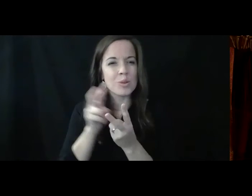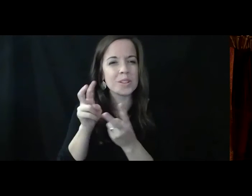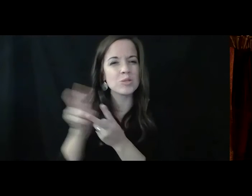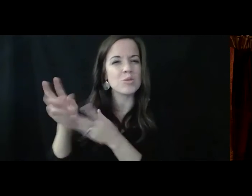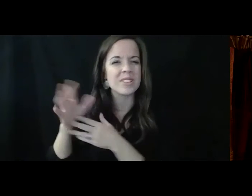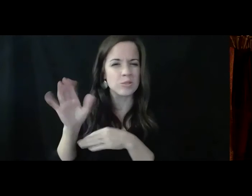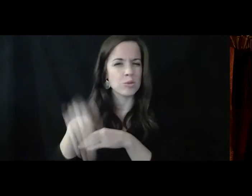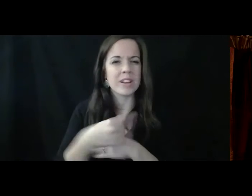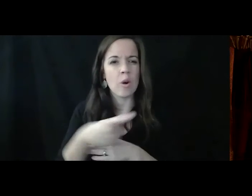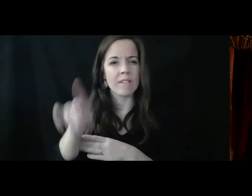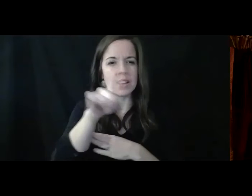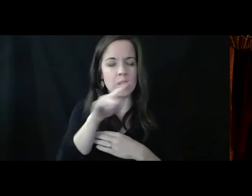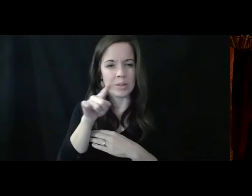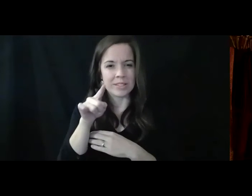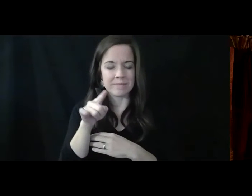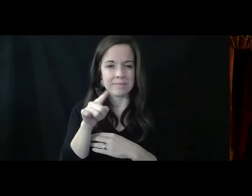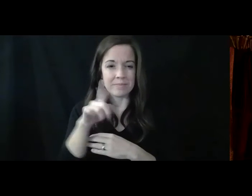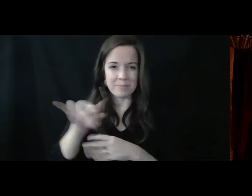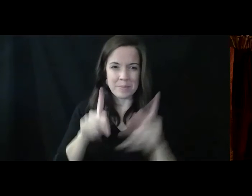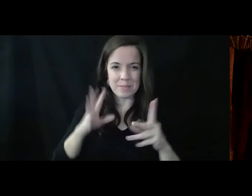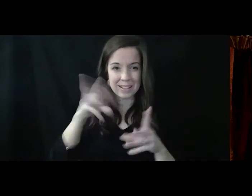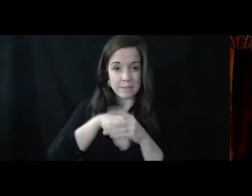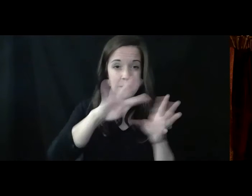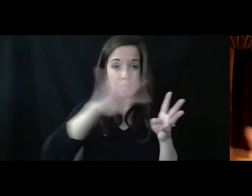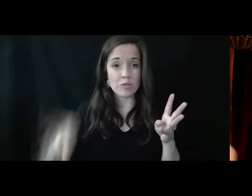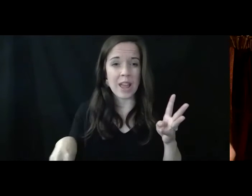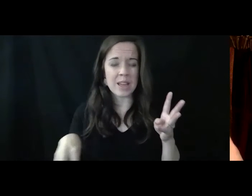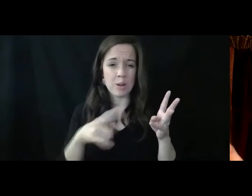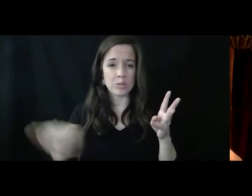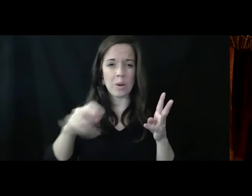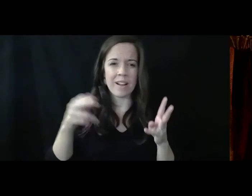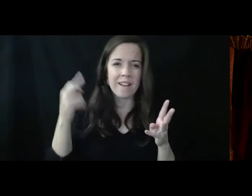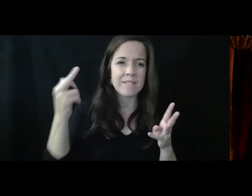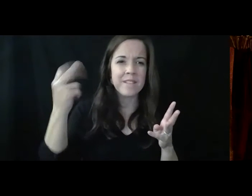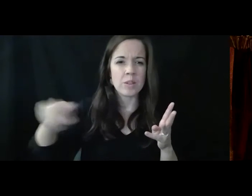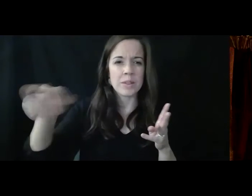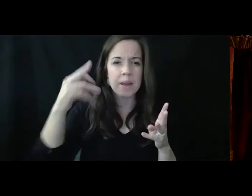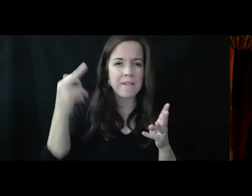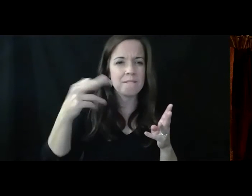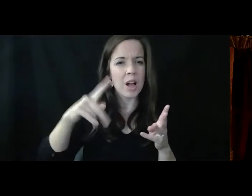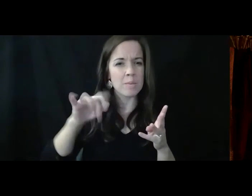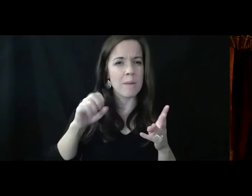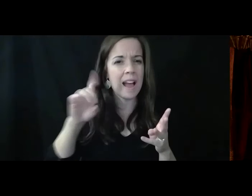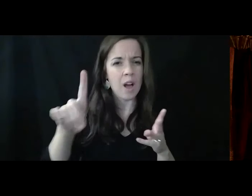los descamisados on my Rainbow Tour // fuck Whitman fuck Pound // give me Emily D